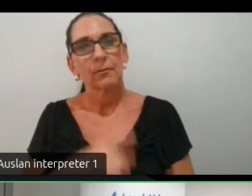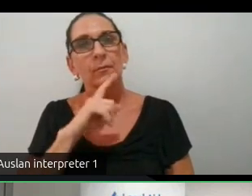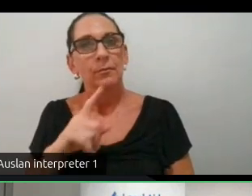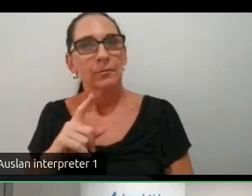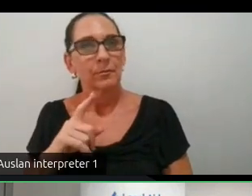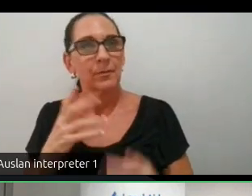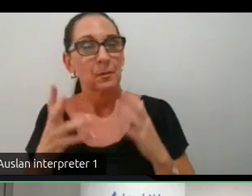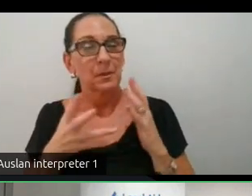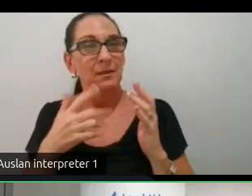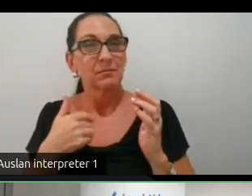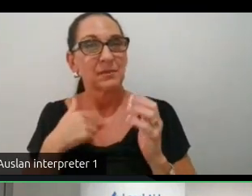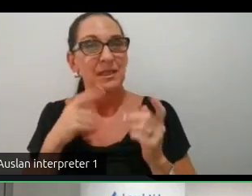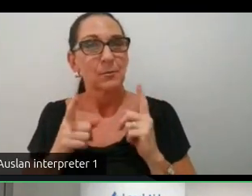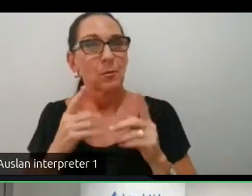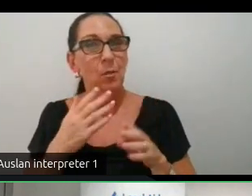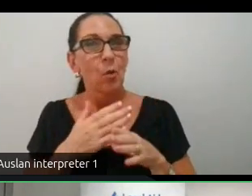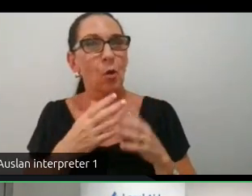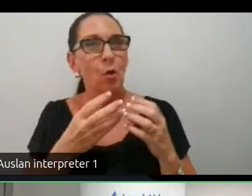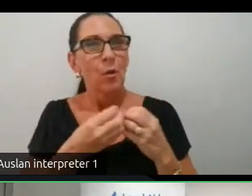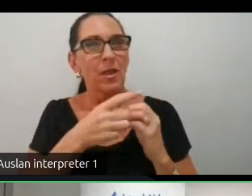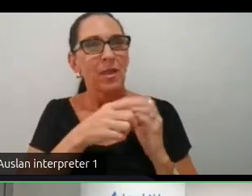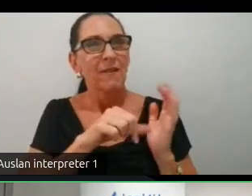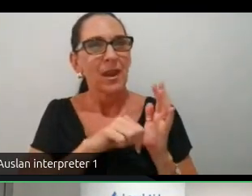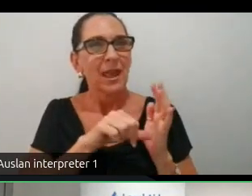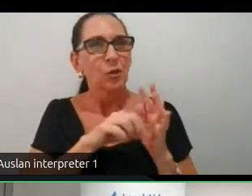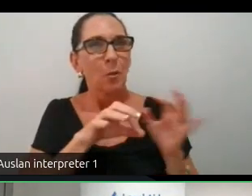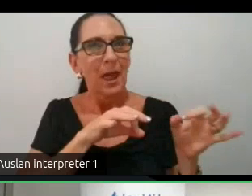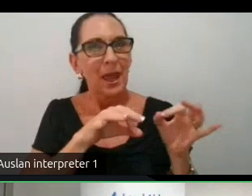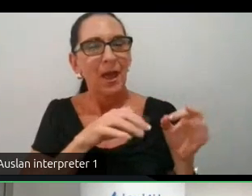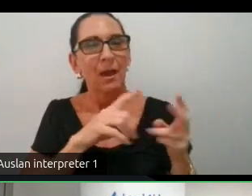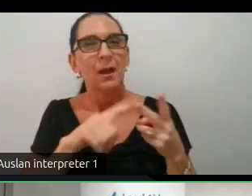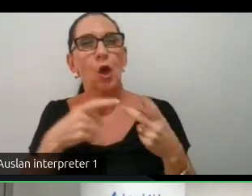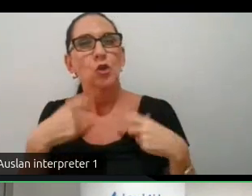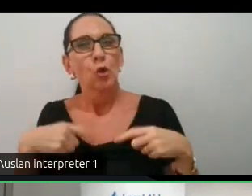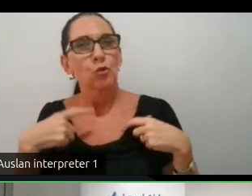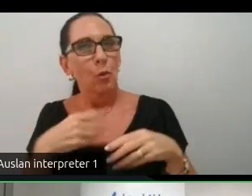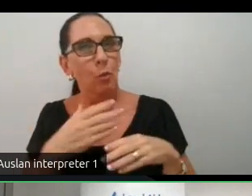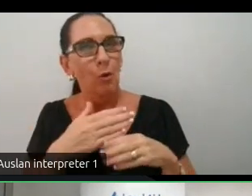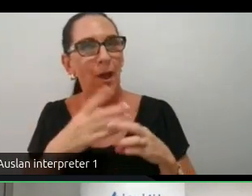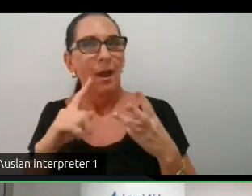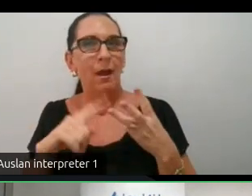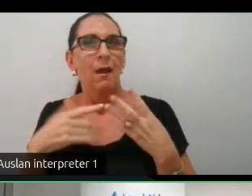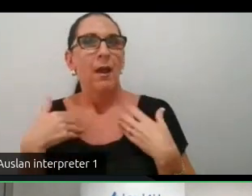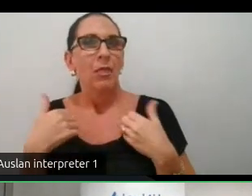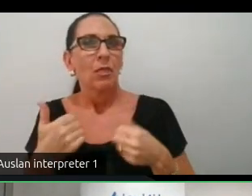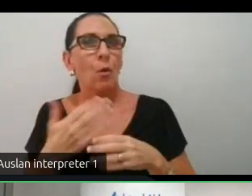not unusual for us to be working with a financial counselor, a social worker, a health worker. Yeah.